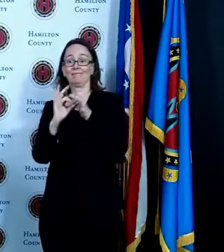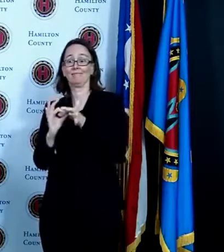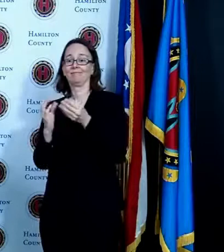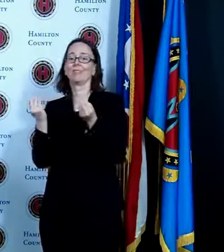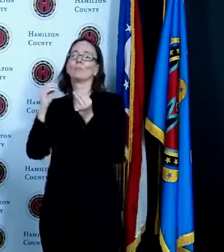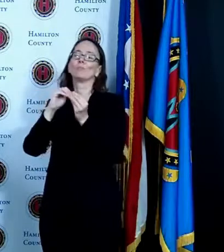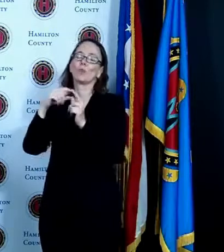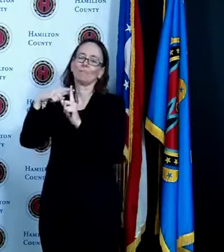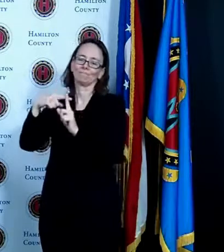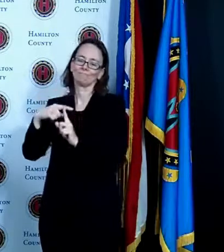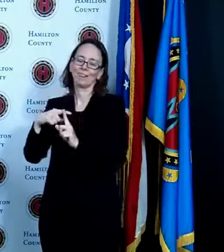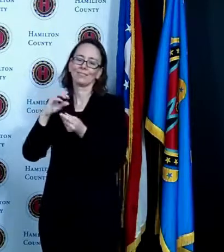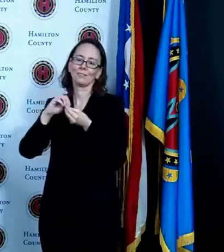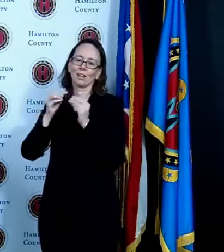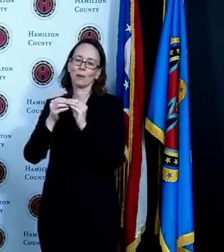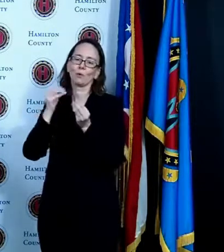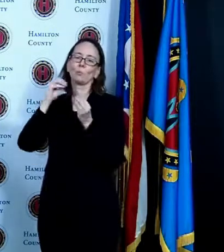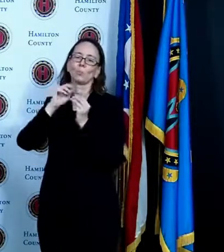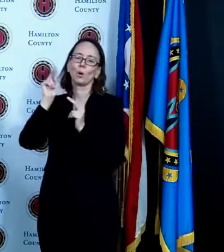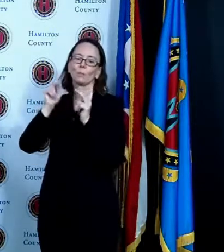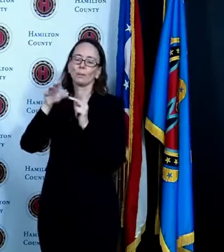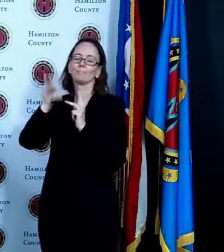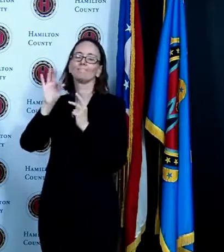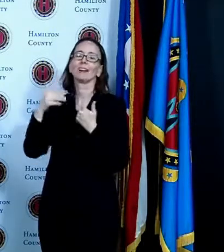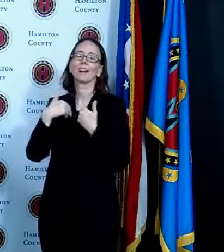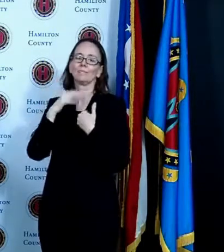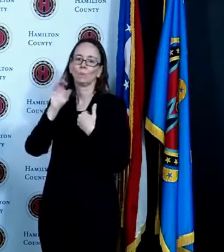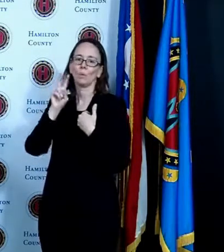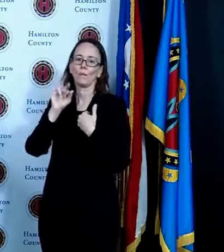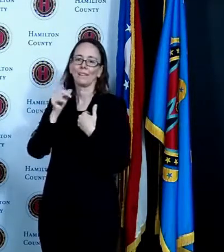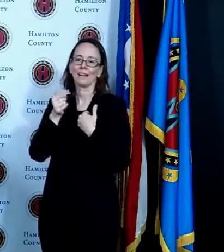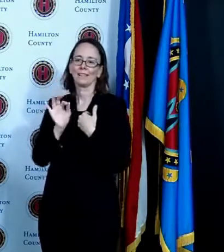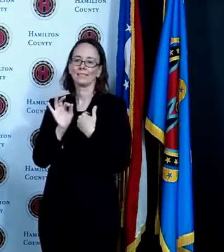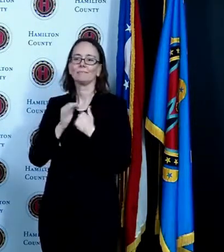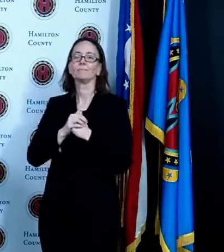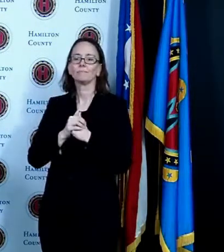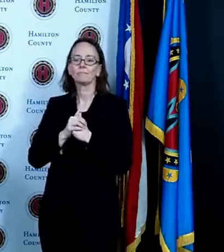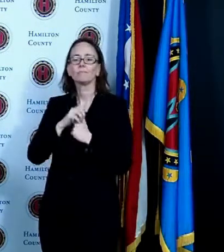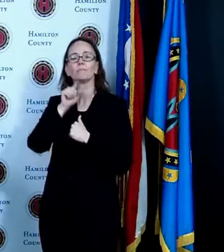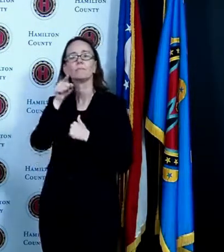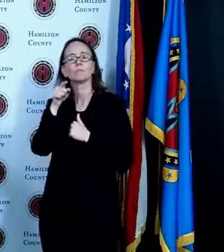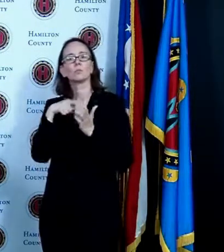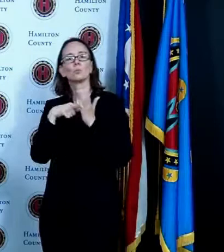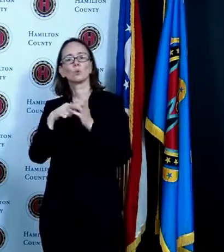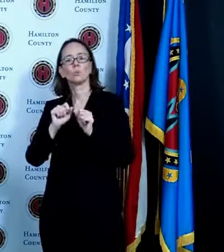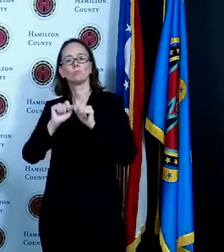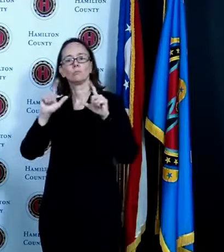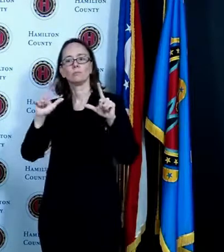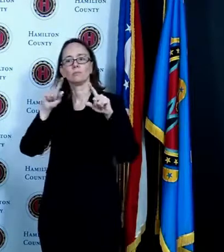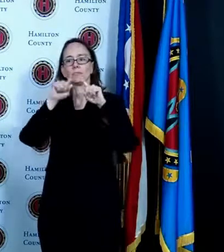hospitalizations so the number that we're really being cautious or that the data points that we're really watching closely